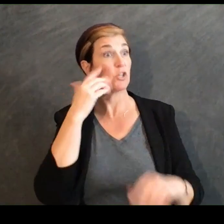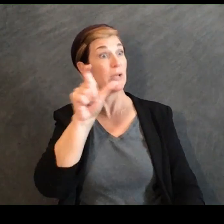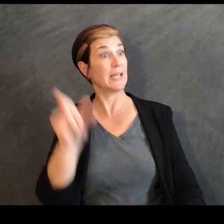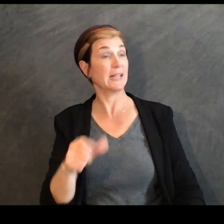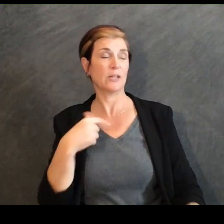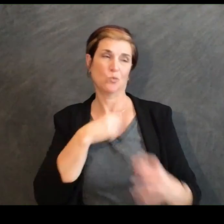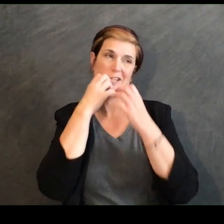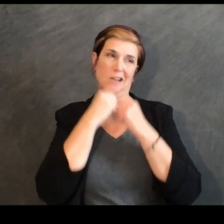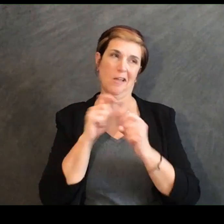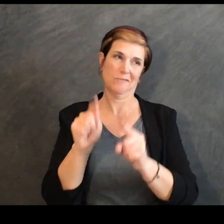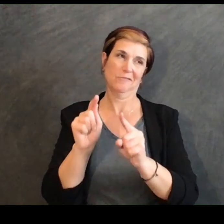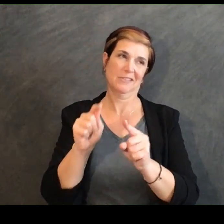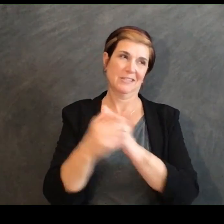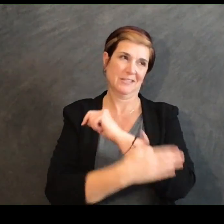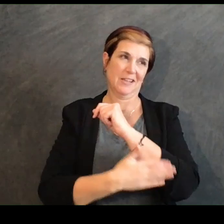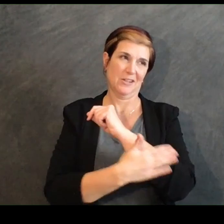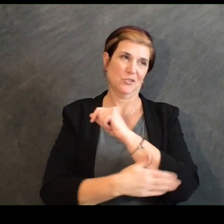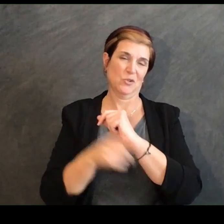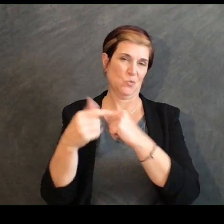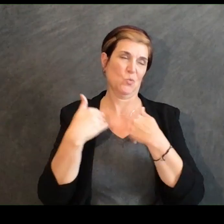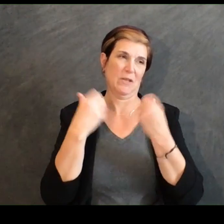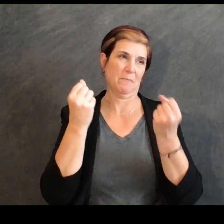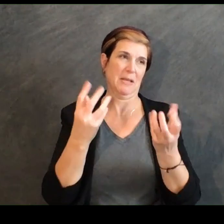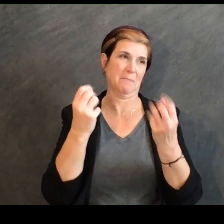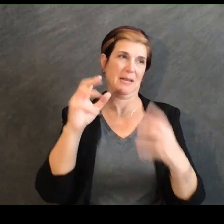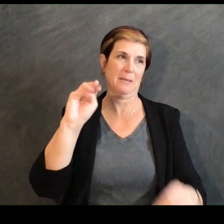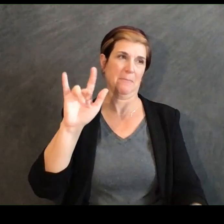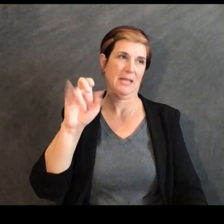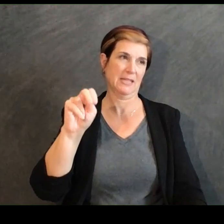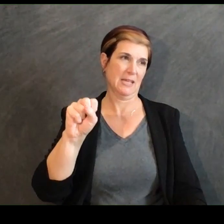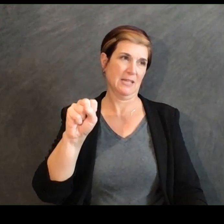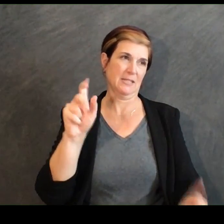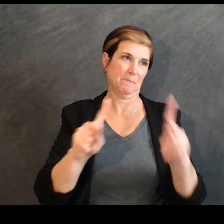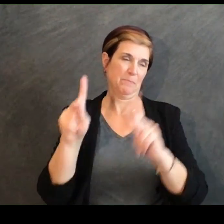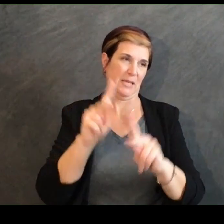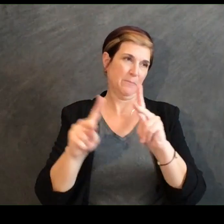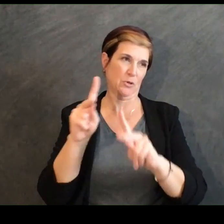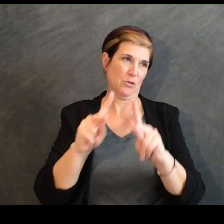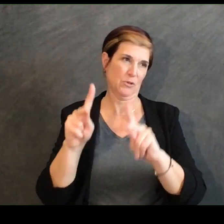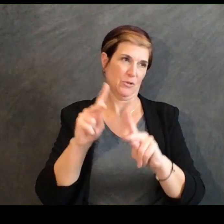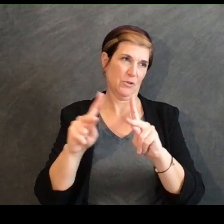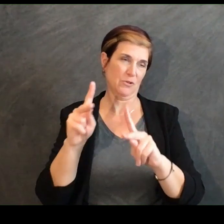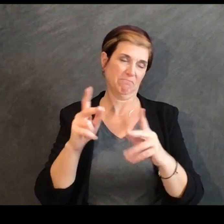tremendous millions and millions of people originally origins from Italy and